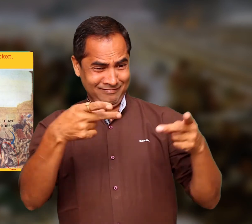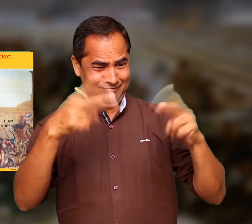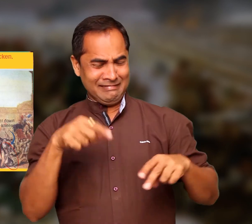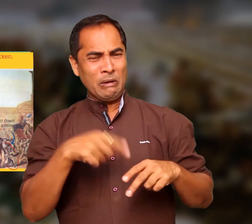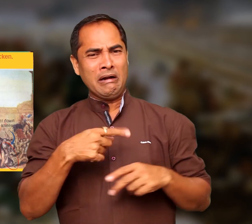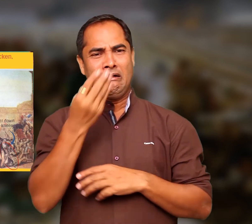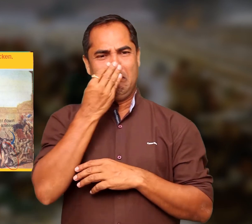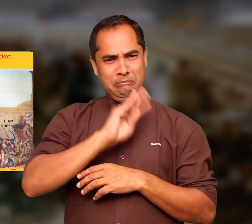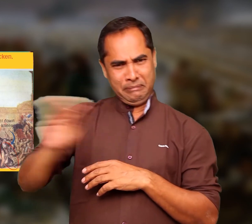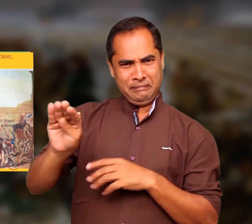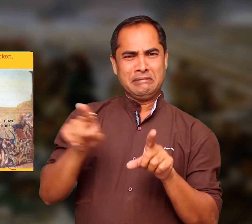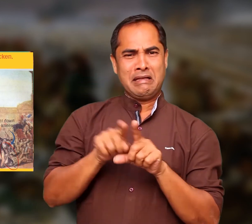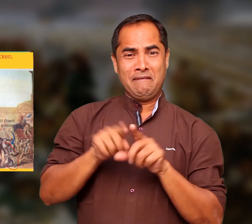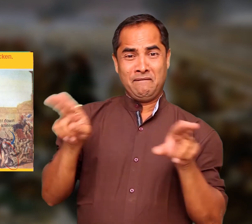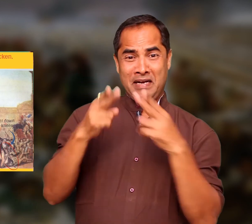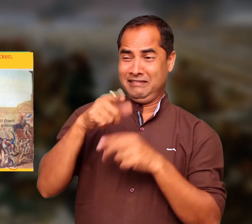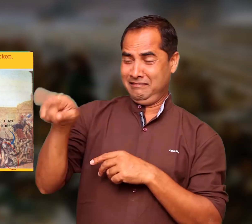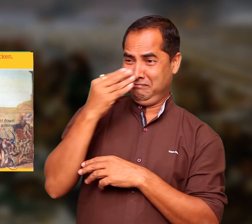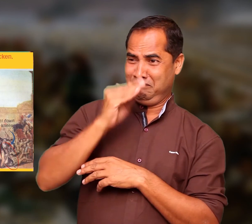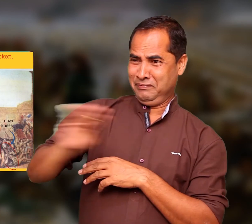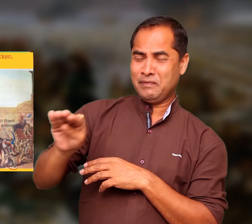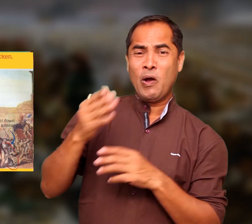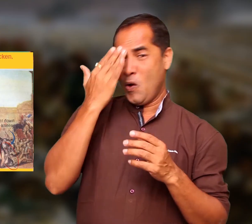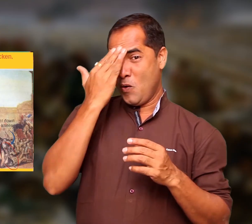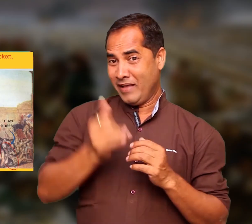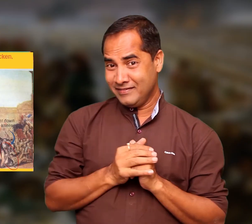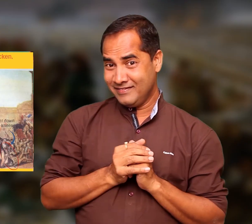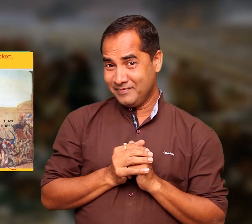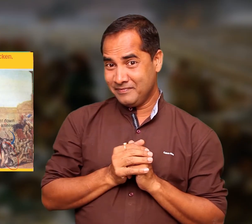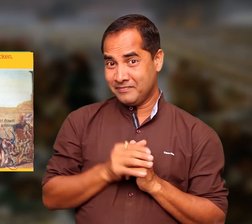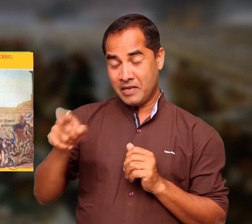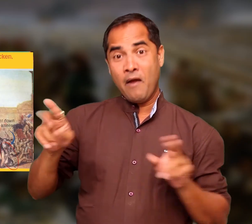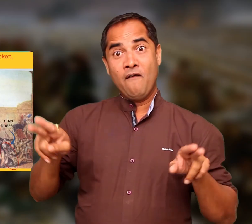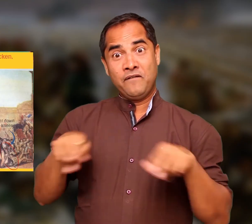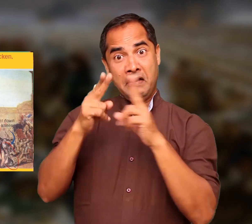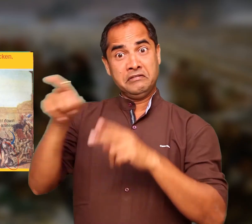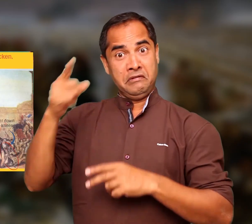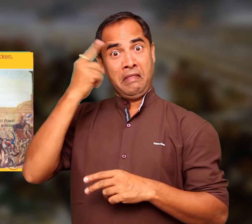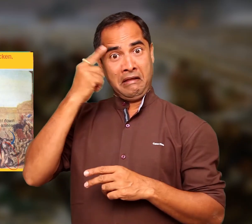sarcastic reference to the claim of the French who hailed themselves as being